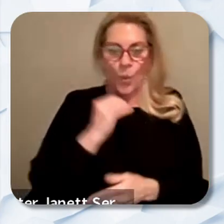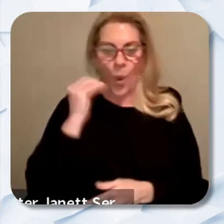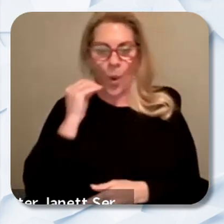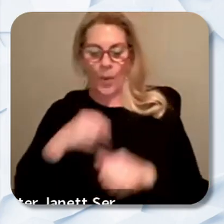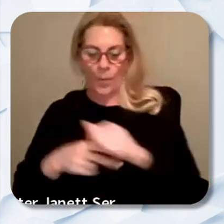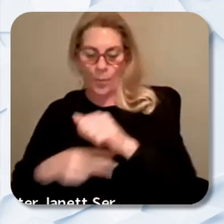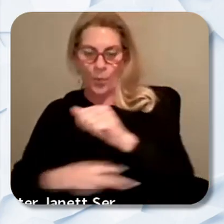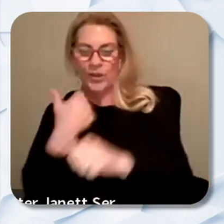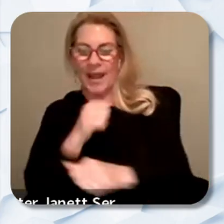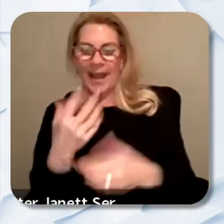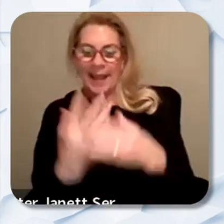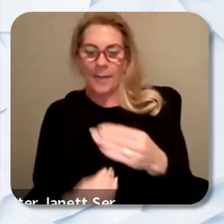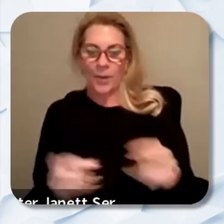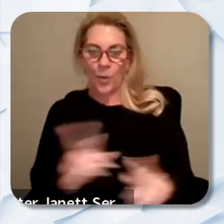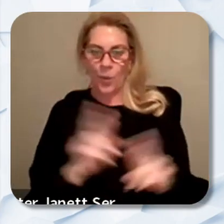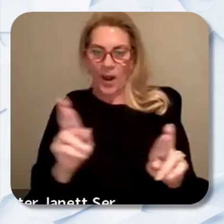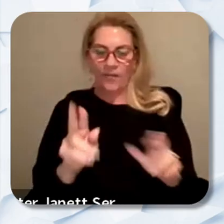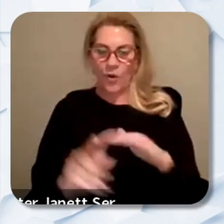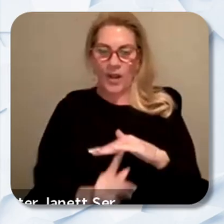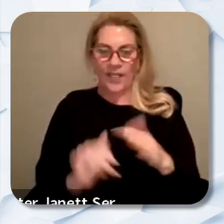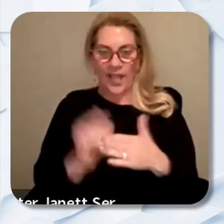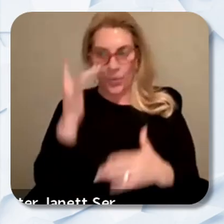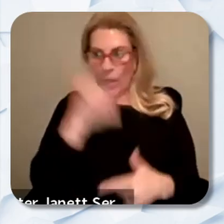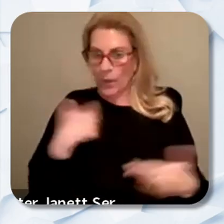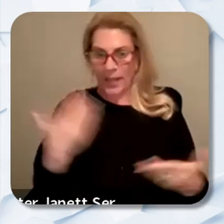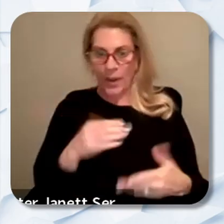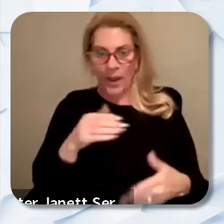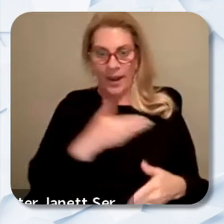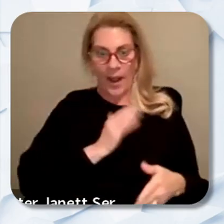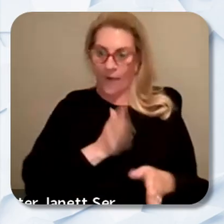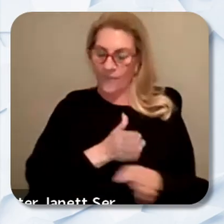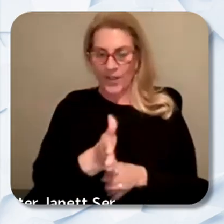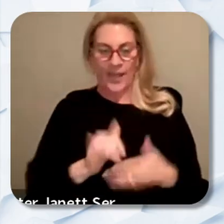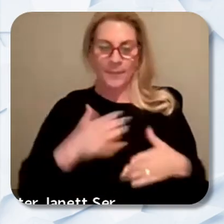get them ready for kindergarten because that's why we're in this field. So that's my little students.